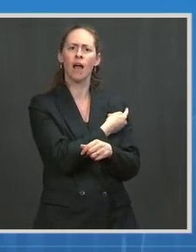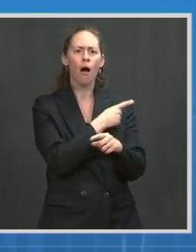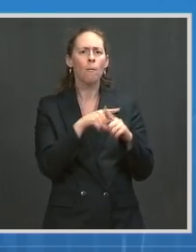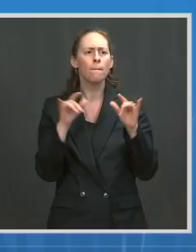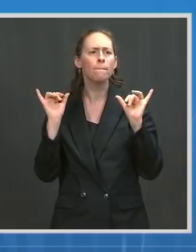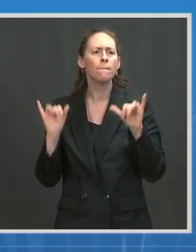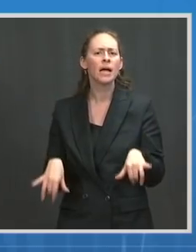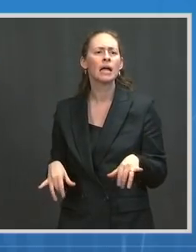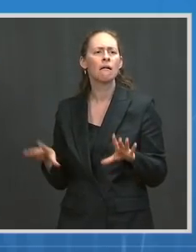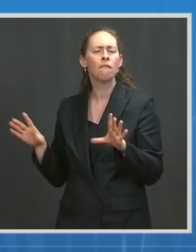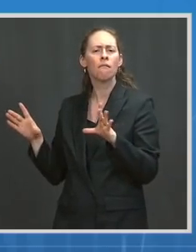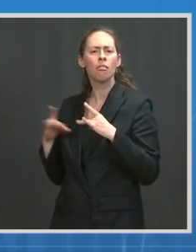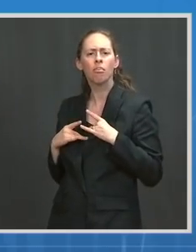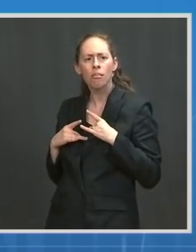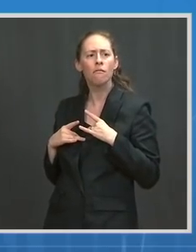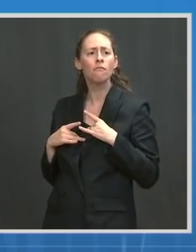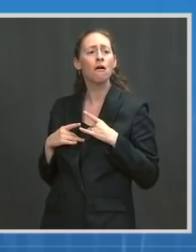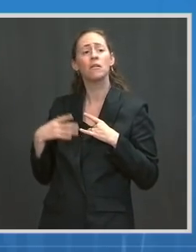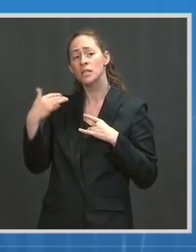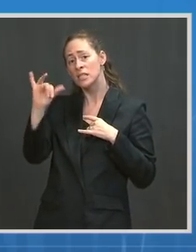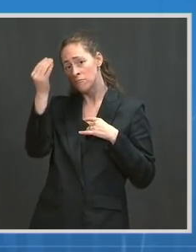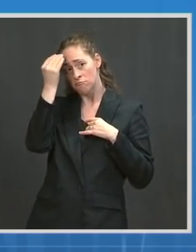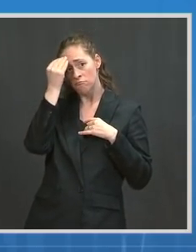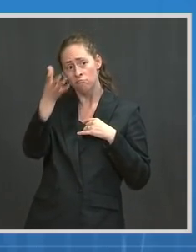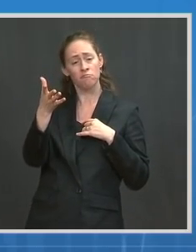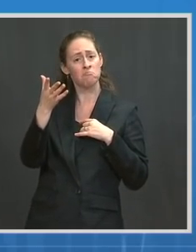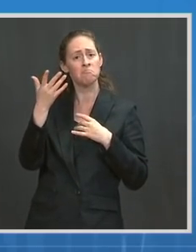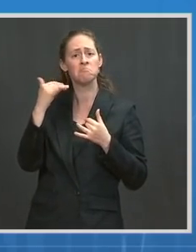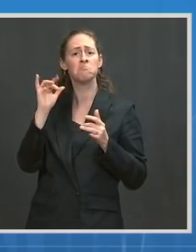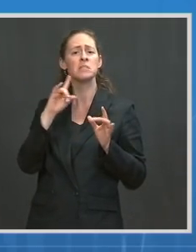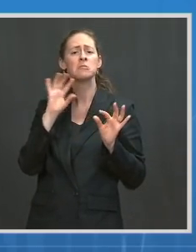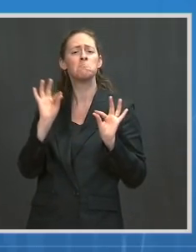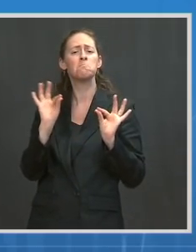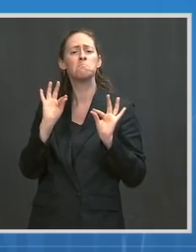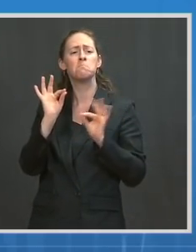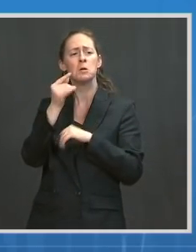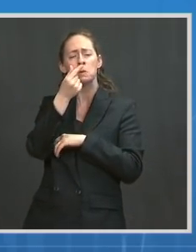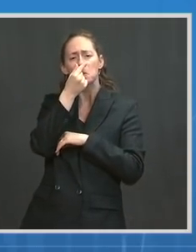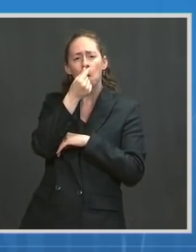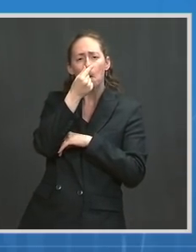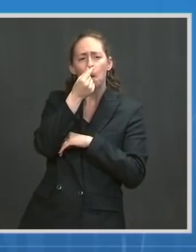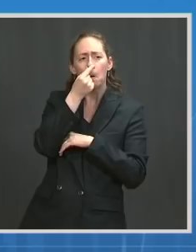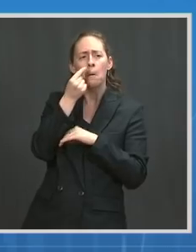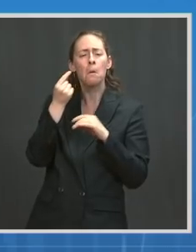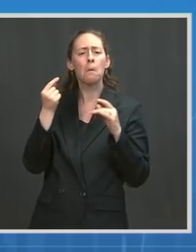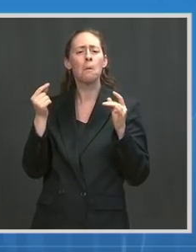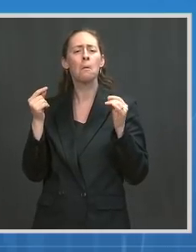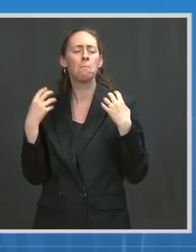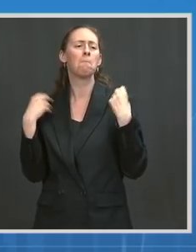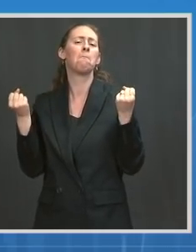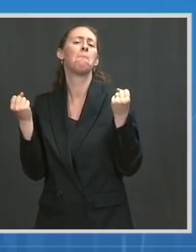a lower viral load, be shorter in duration, and likely less risky of transmission to others.